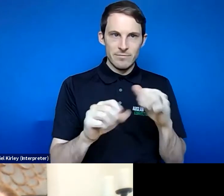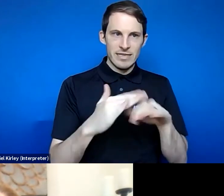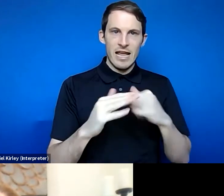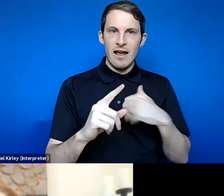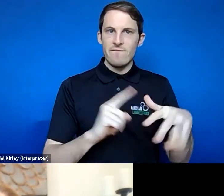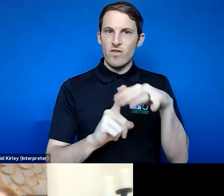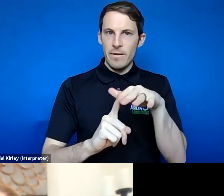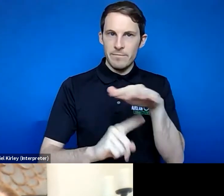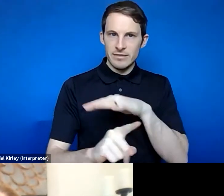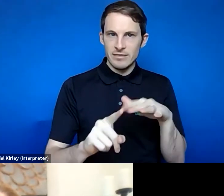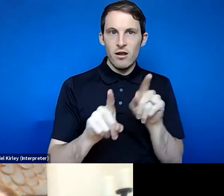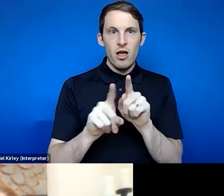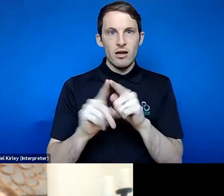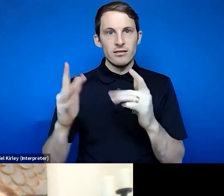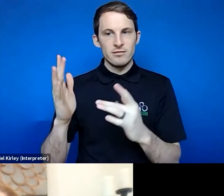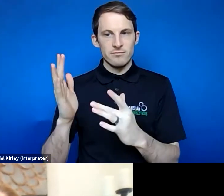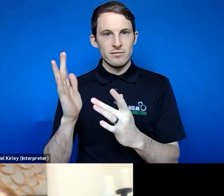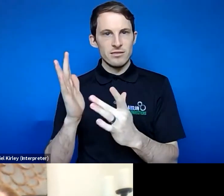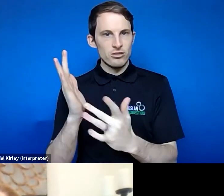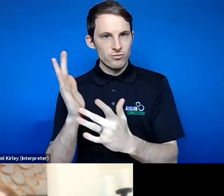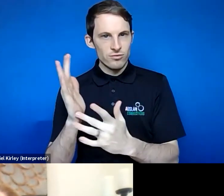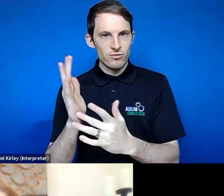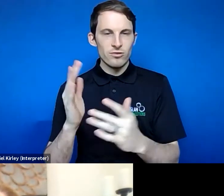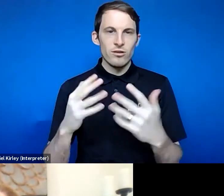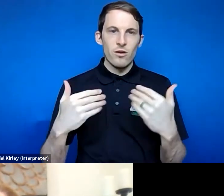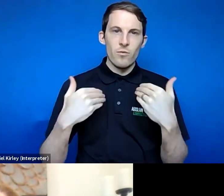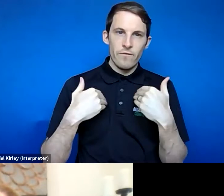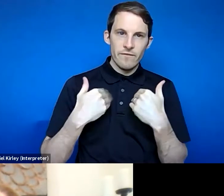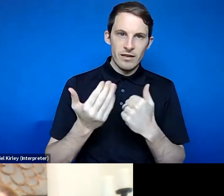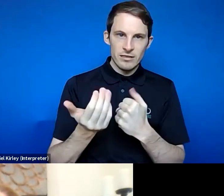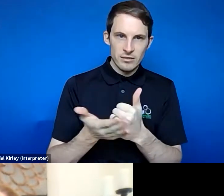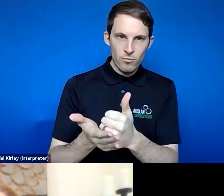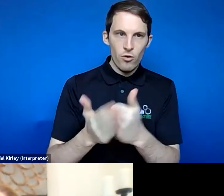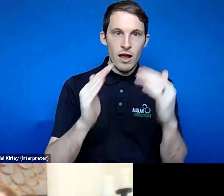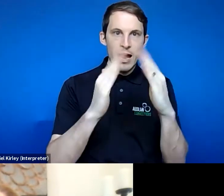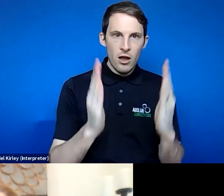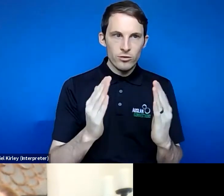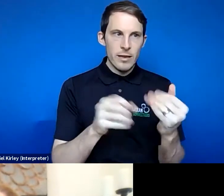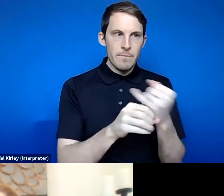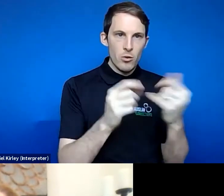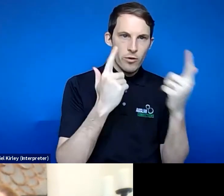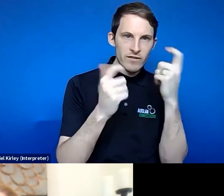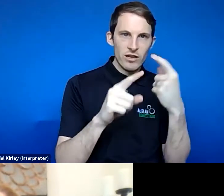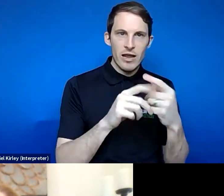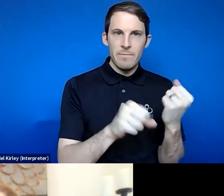digital infrastructure, welfare support and housing, medical innovation and manufacturing.